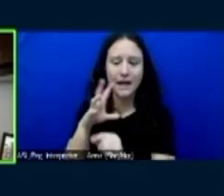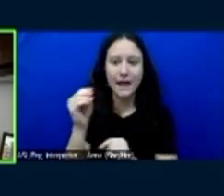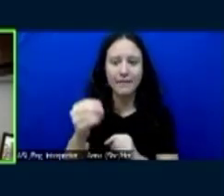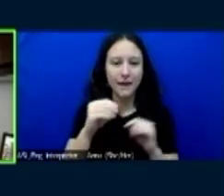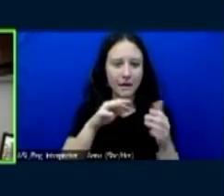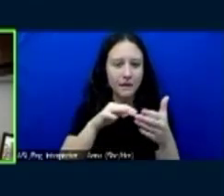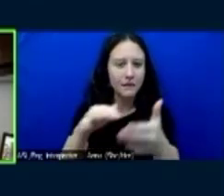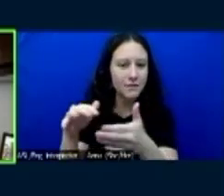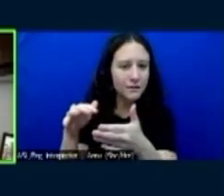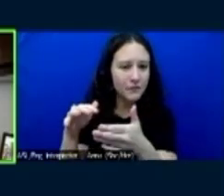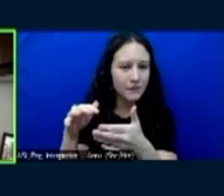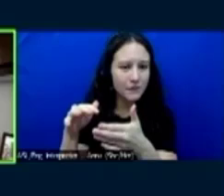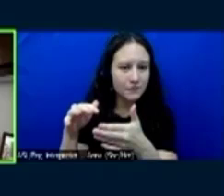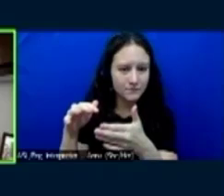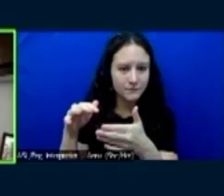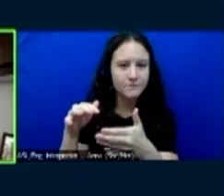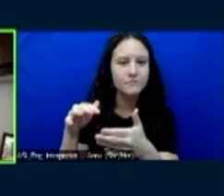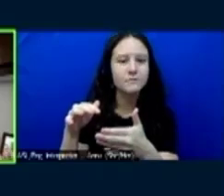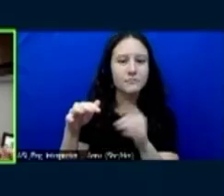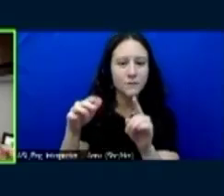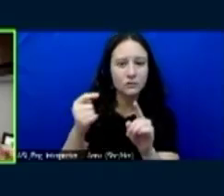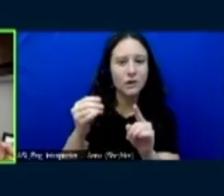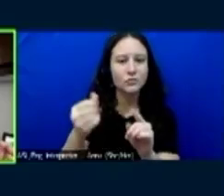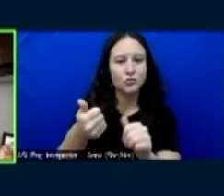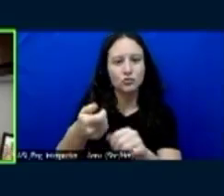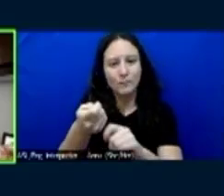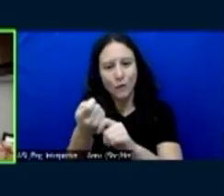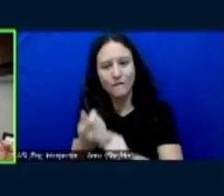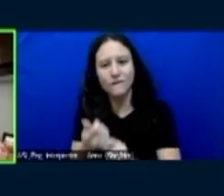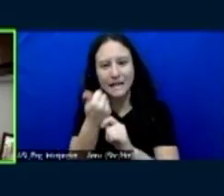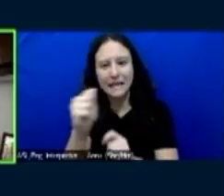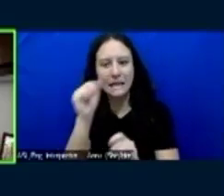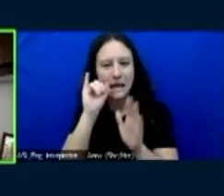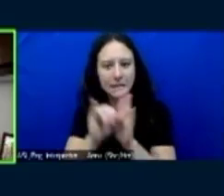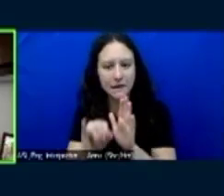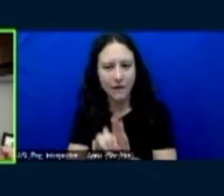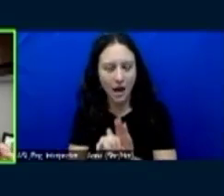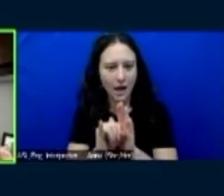and institutional affiliation. Then, the standard format